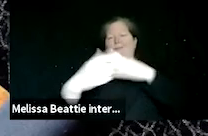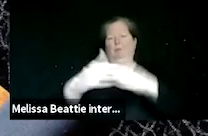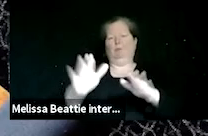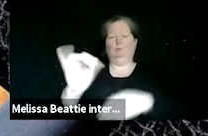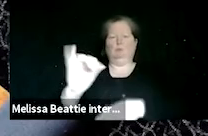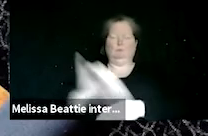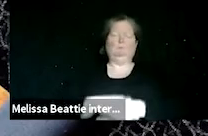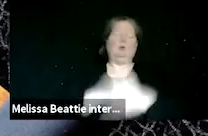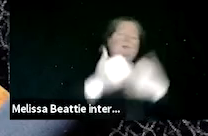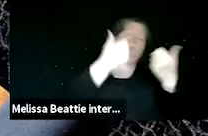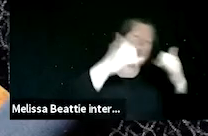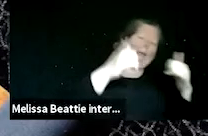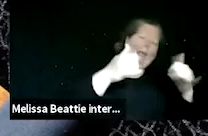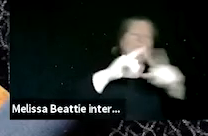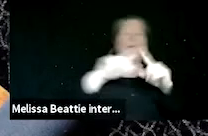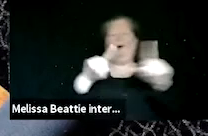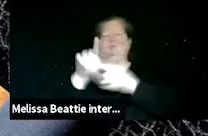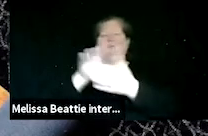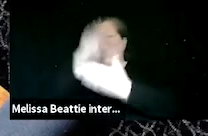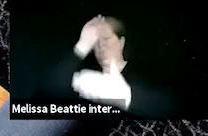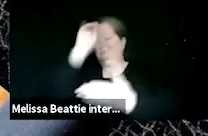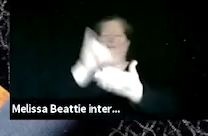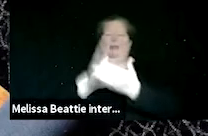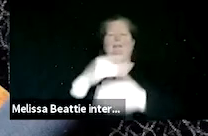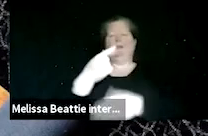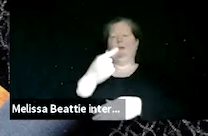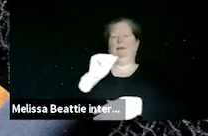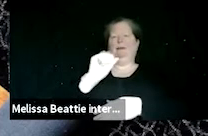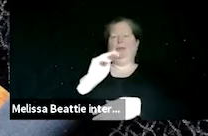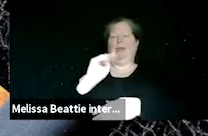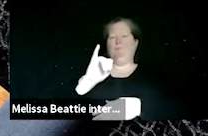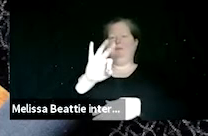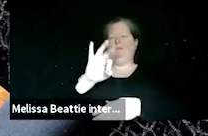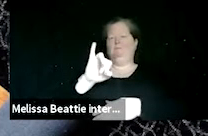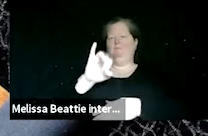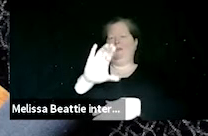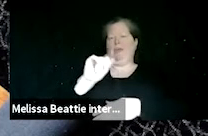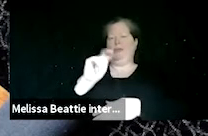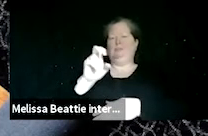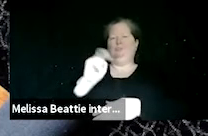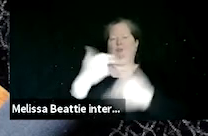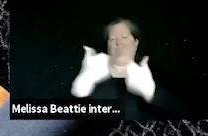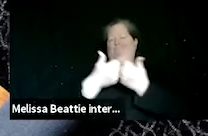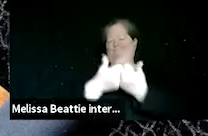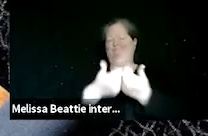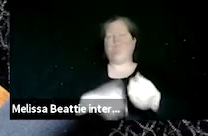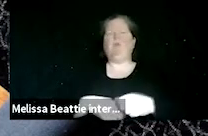Ben Woelk: So that's some of the gamification. Ben Woelk: Now one of the things I mentioned early on was this whole